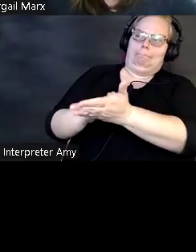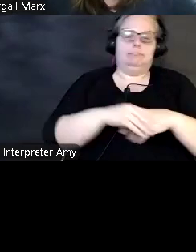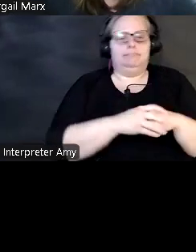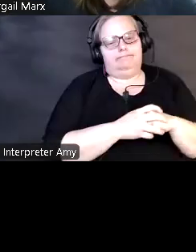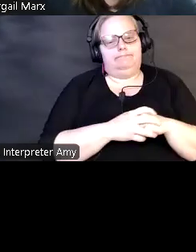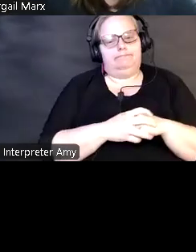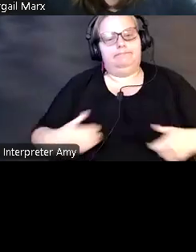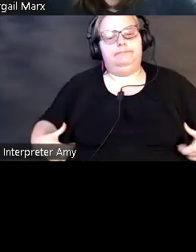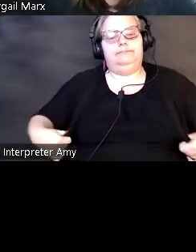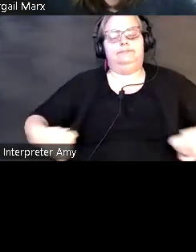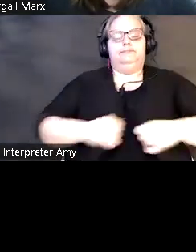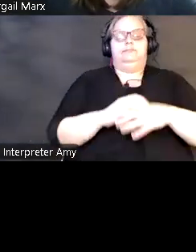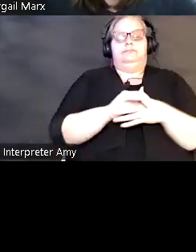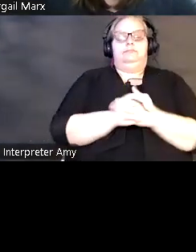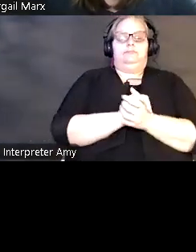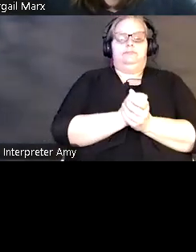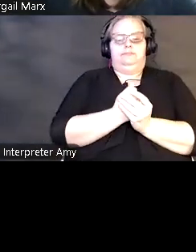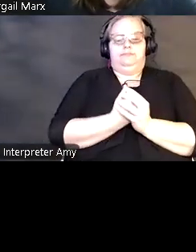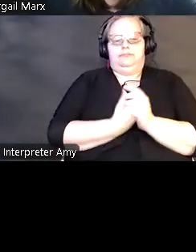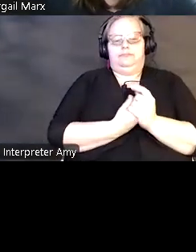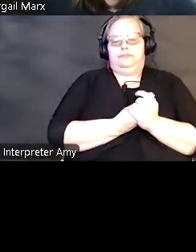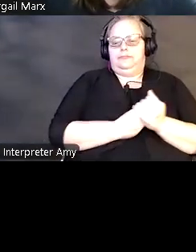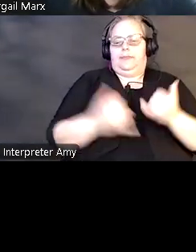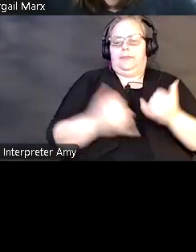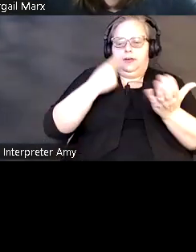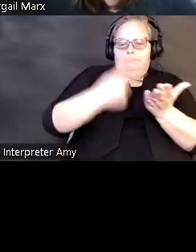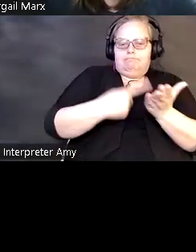So we're going to move to talking a little bit about AAC assessment and intervention.